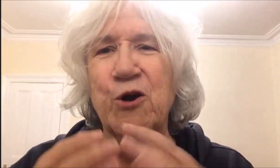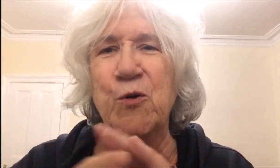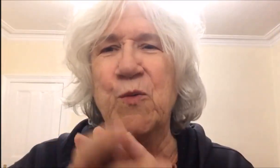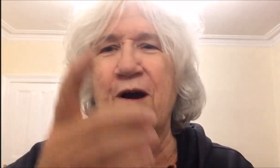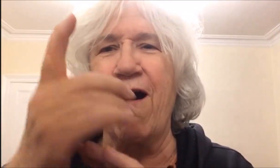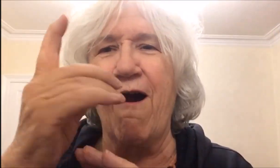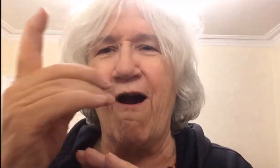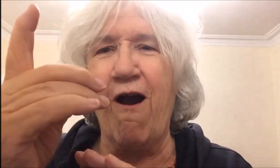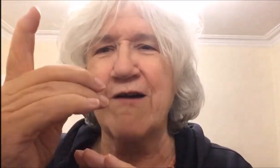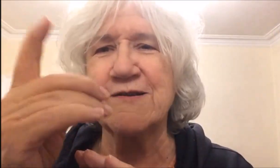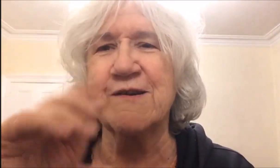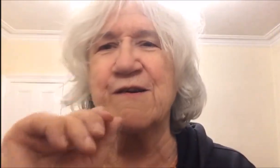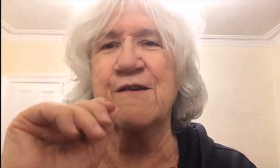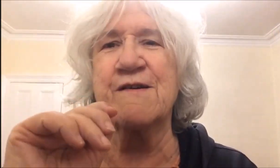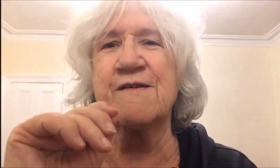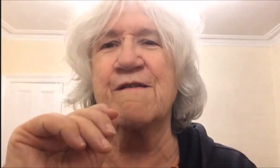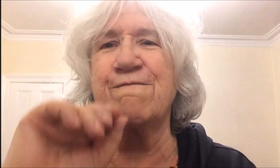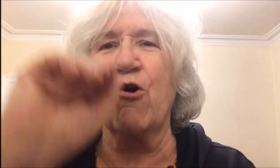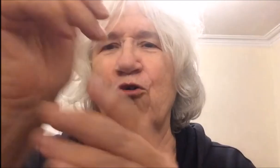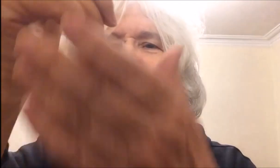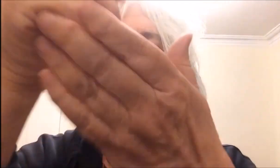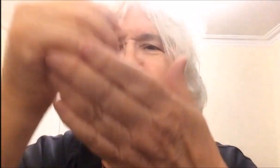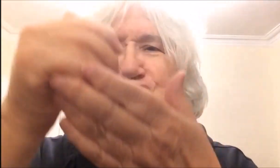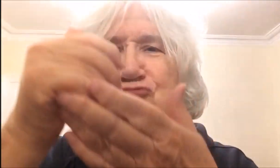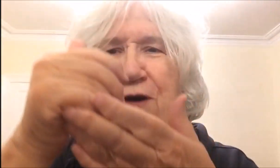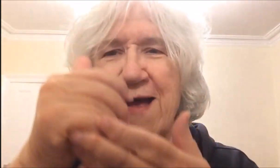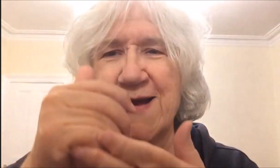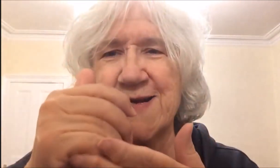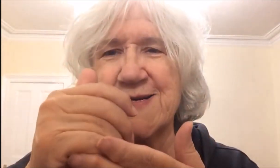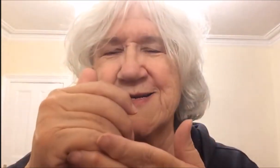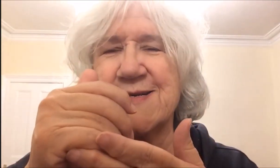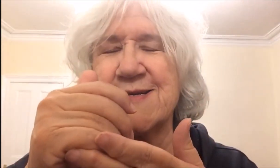Thank you, God, for your grace,